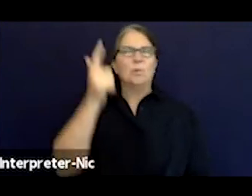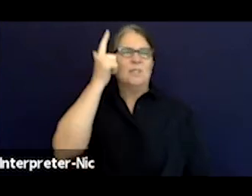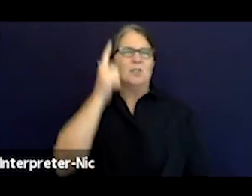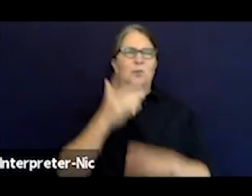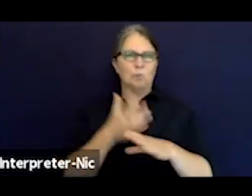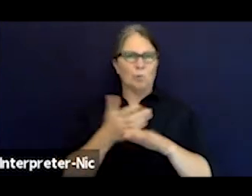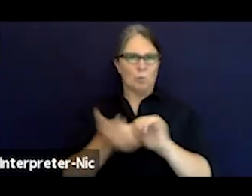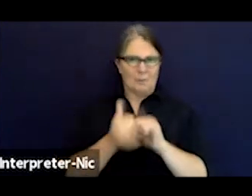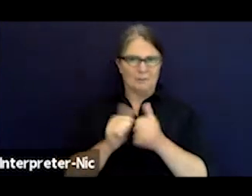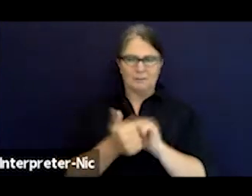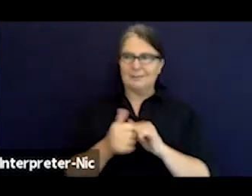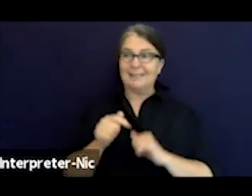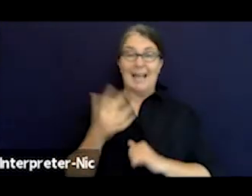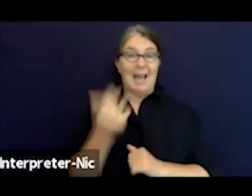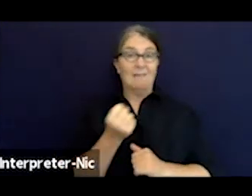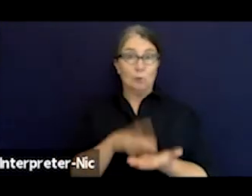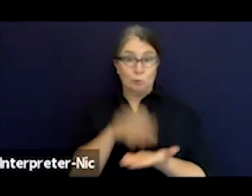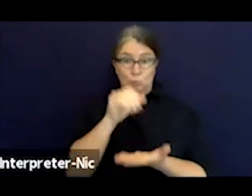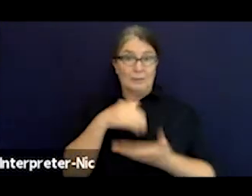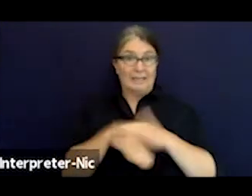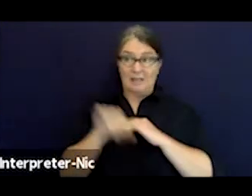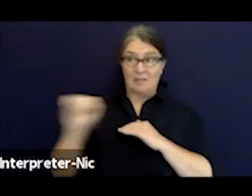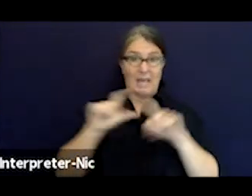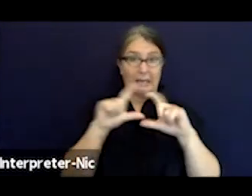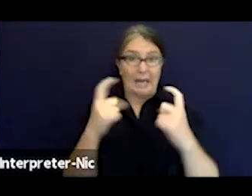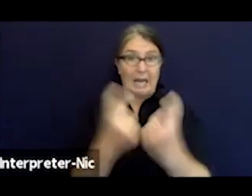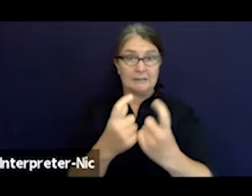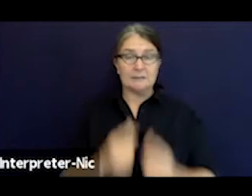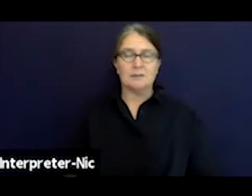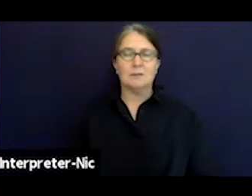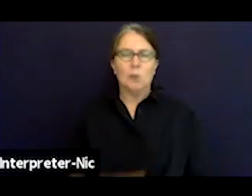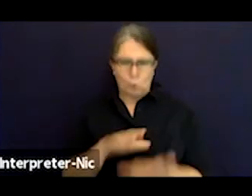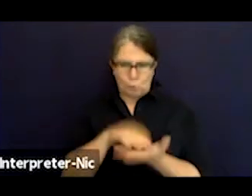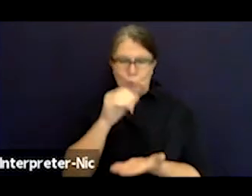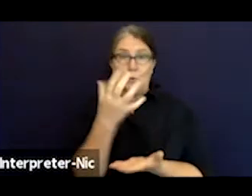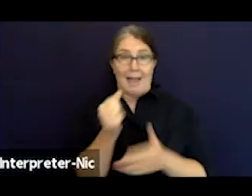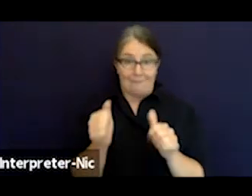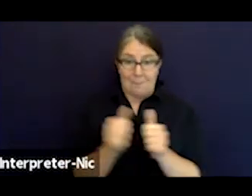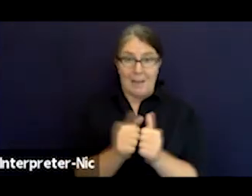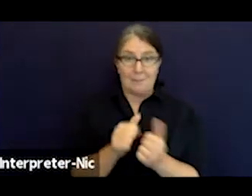has a student in class and the student has gotten the piece of paper from Disability Services,